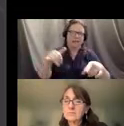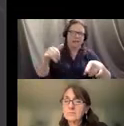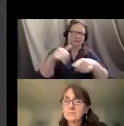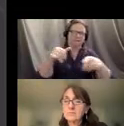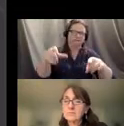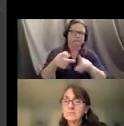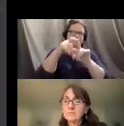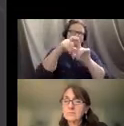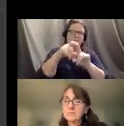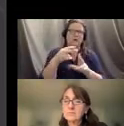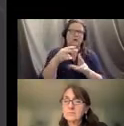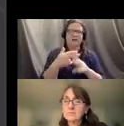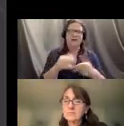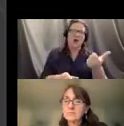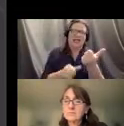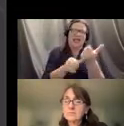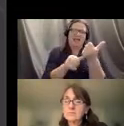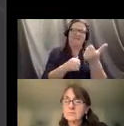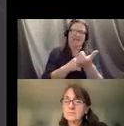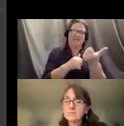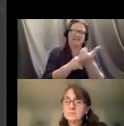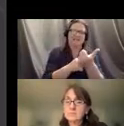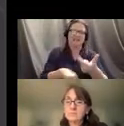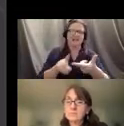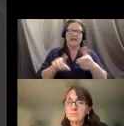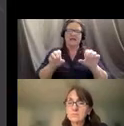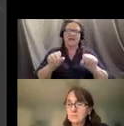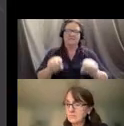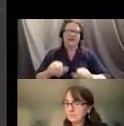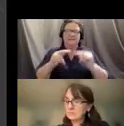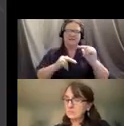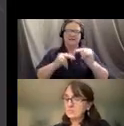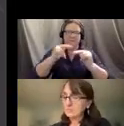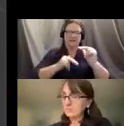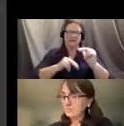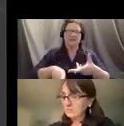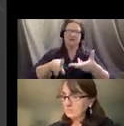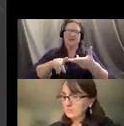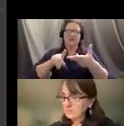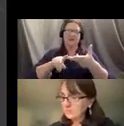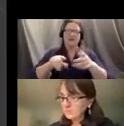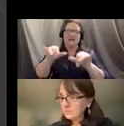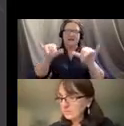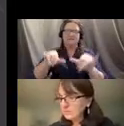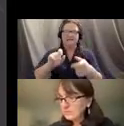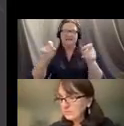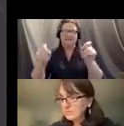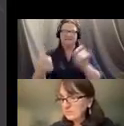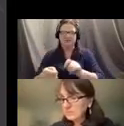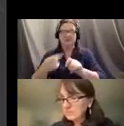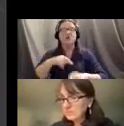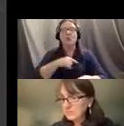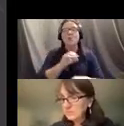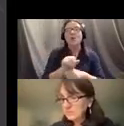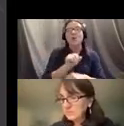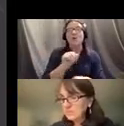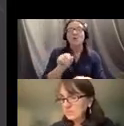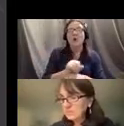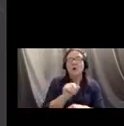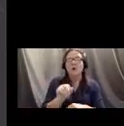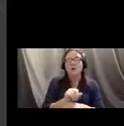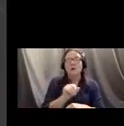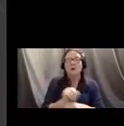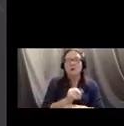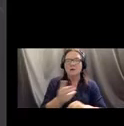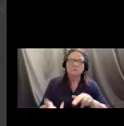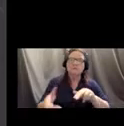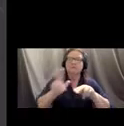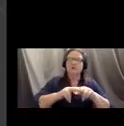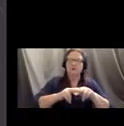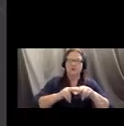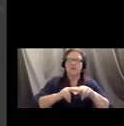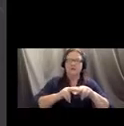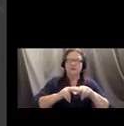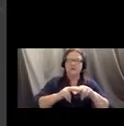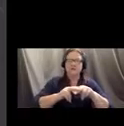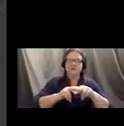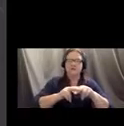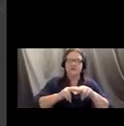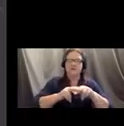We call it through advocacy, capacity building, and system changes we work to increase people's